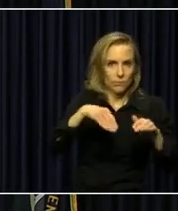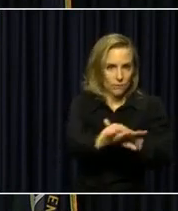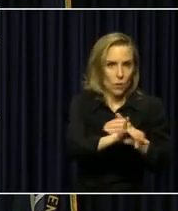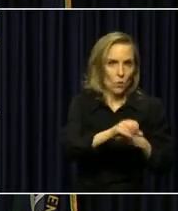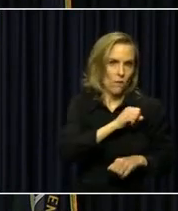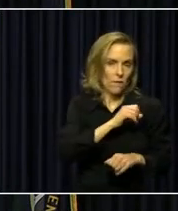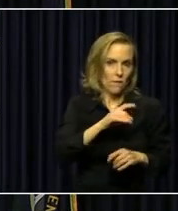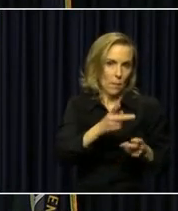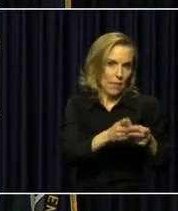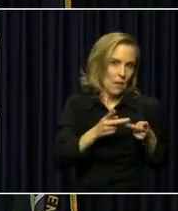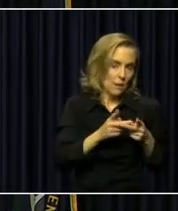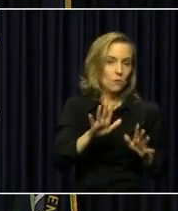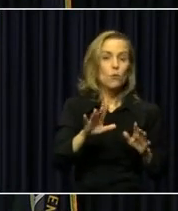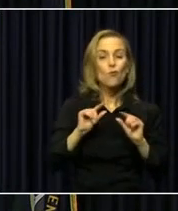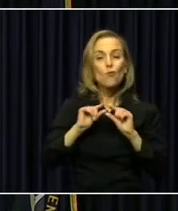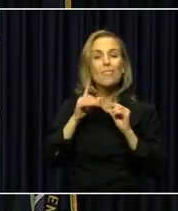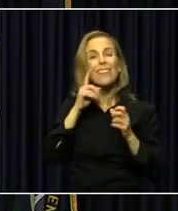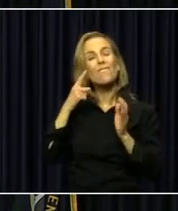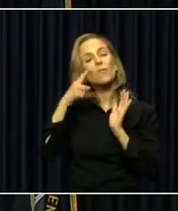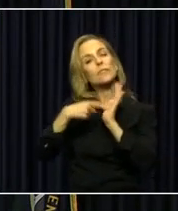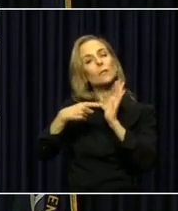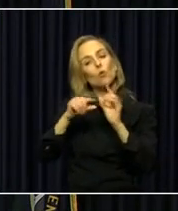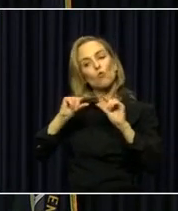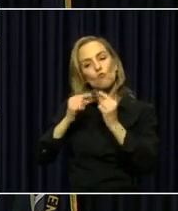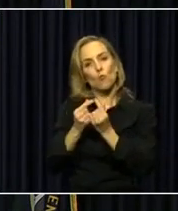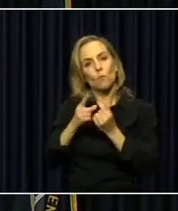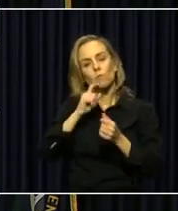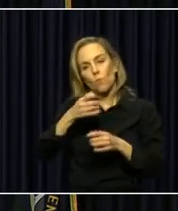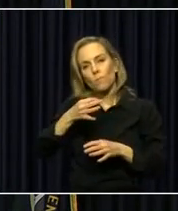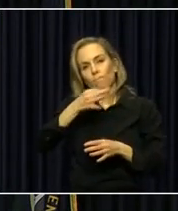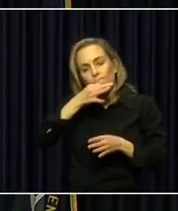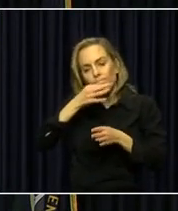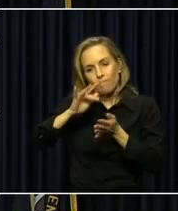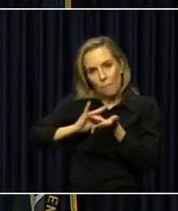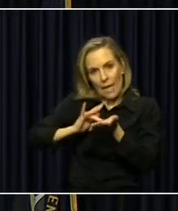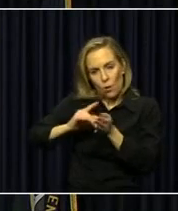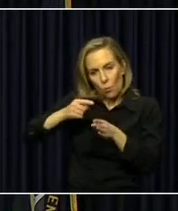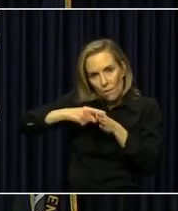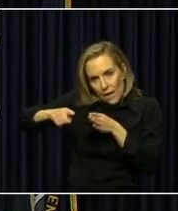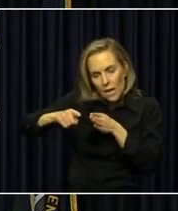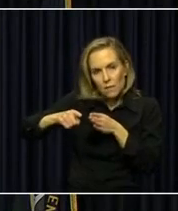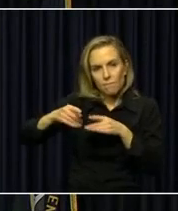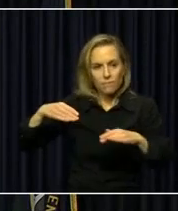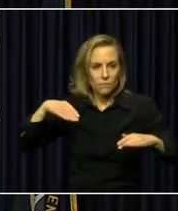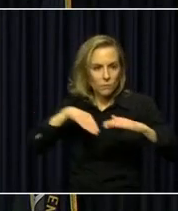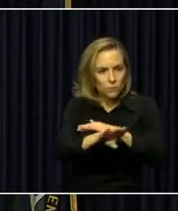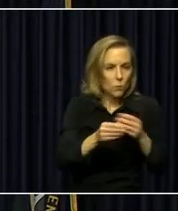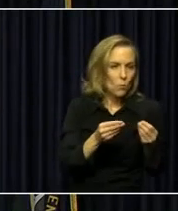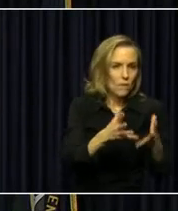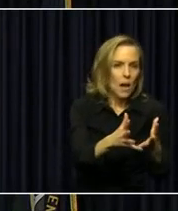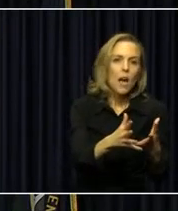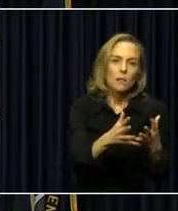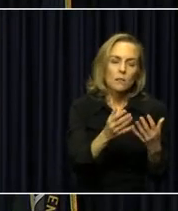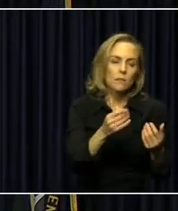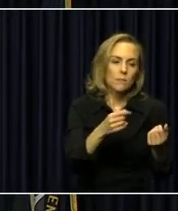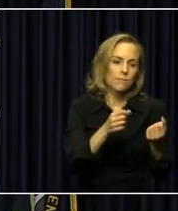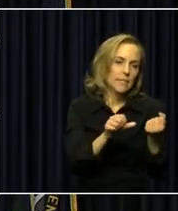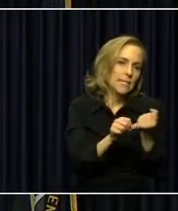TAKE CARE OF STAFF. WE'VE ALREADY PROVIDED SUPPORT TO A COUPLE OF FACILITIES FOR